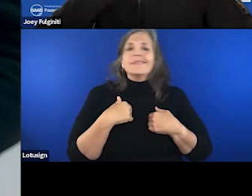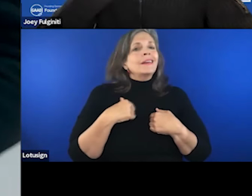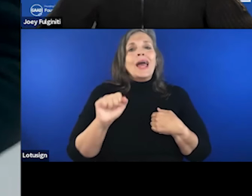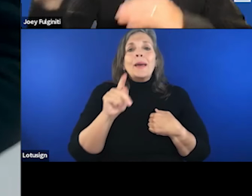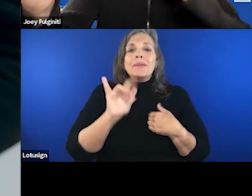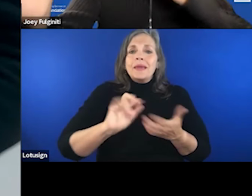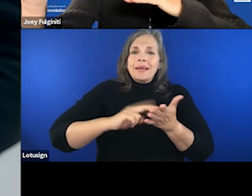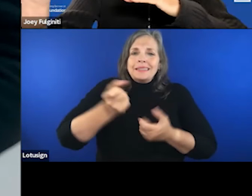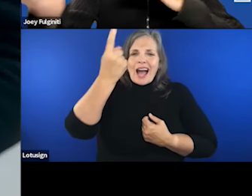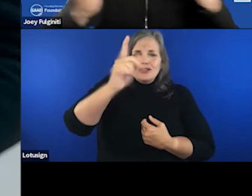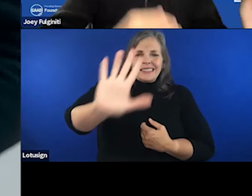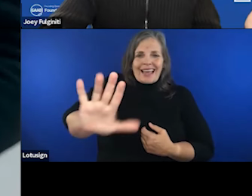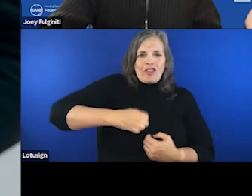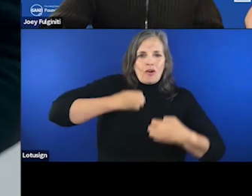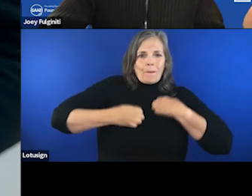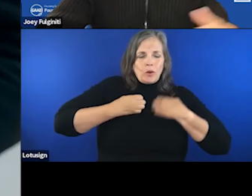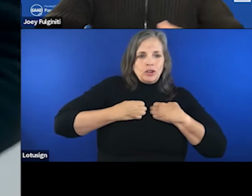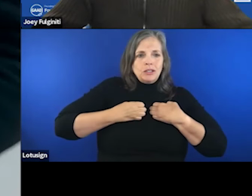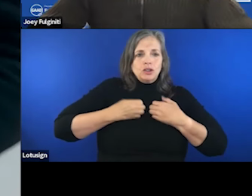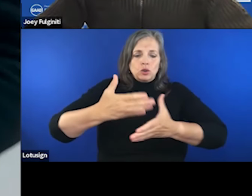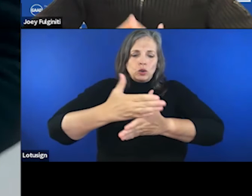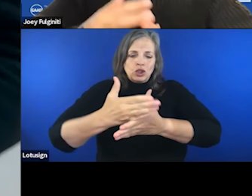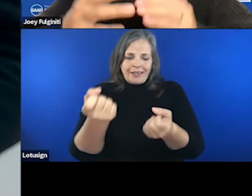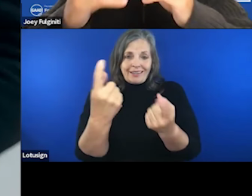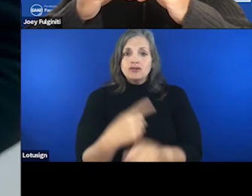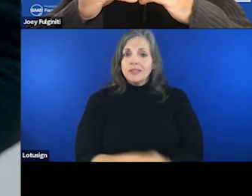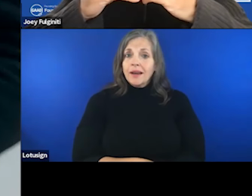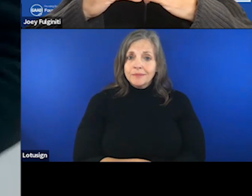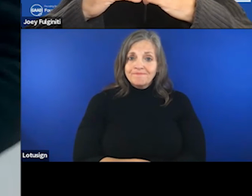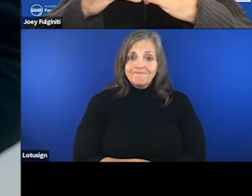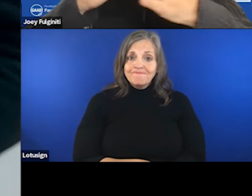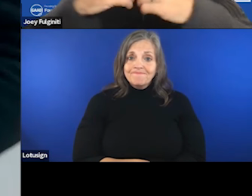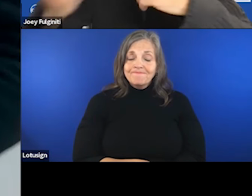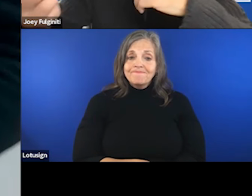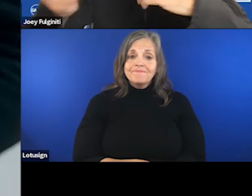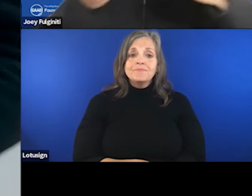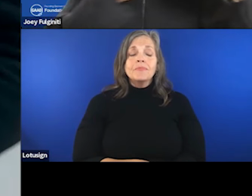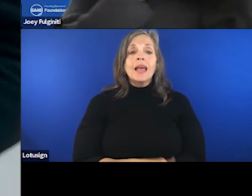so it's all about sharing and understanding if you share um if you share a feeling you you've